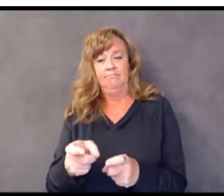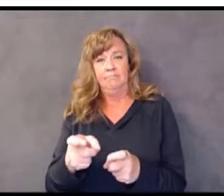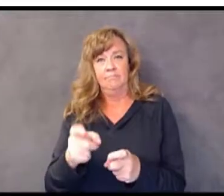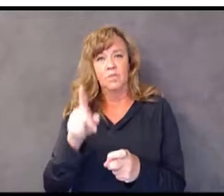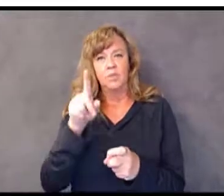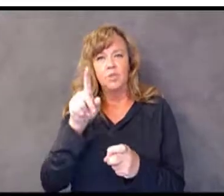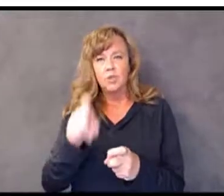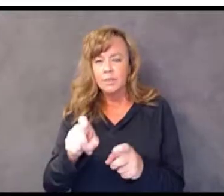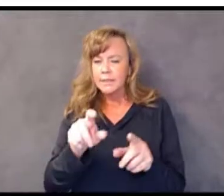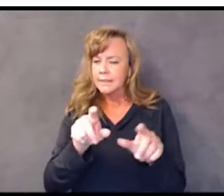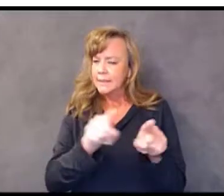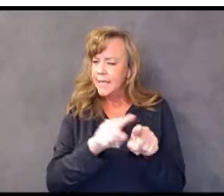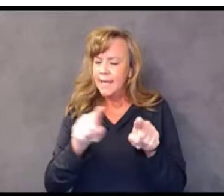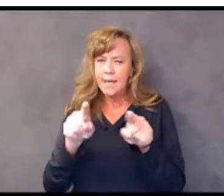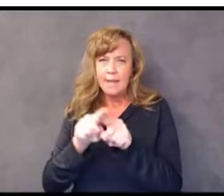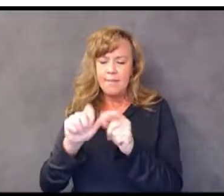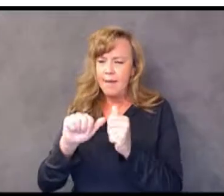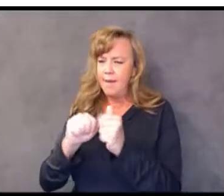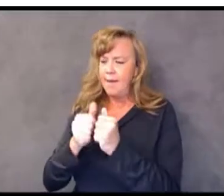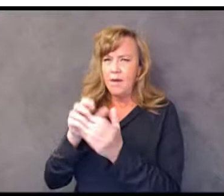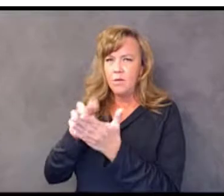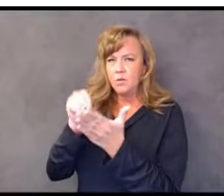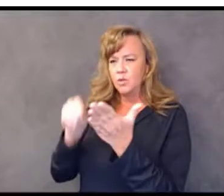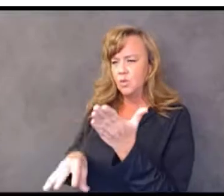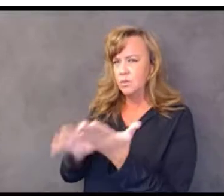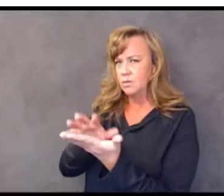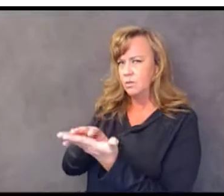instruction is provided to the student.